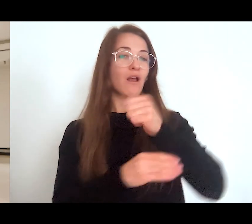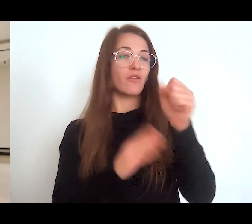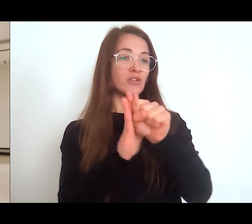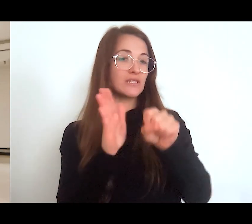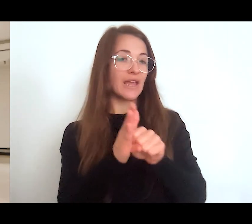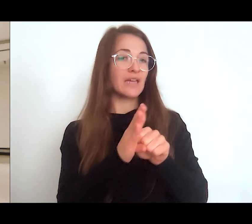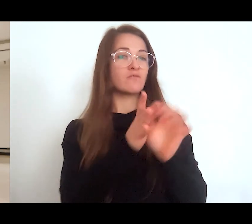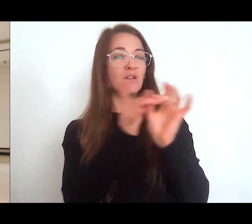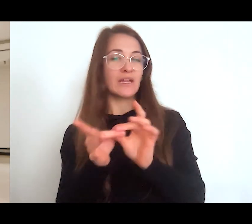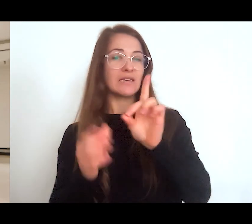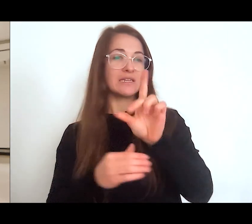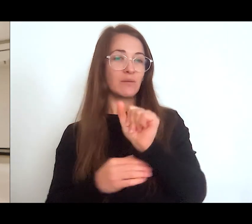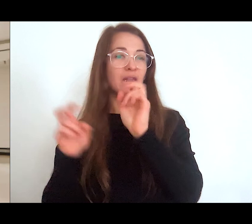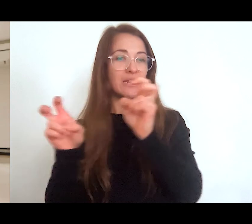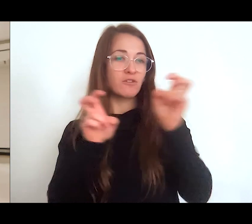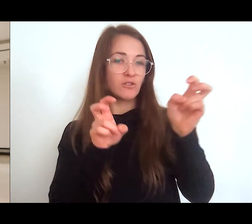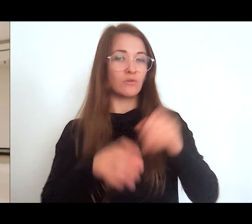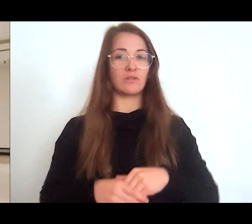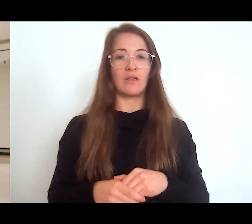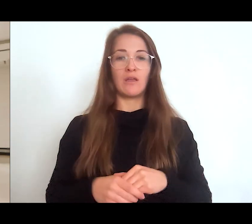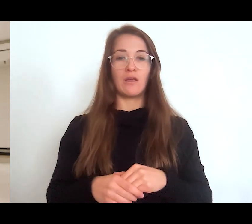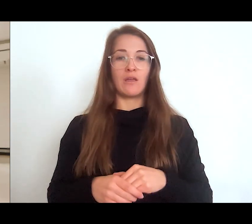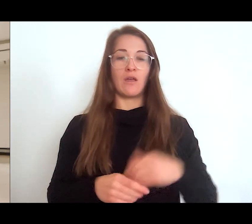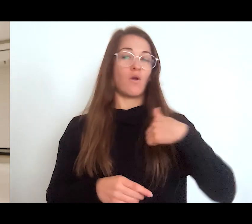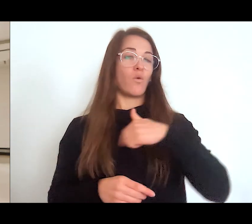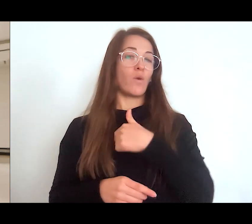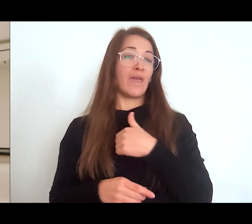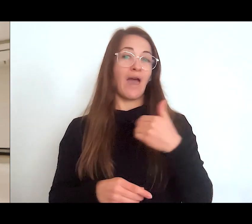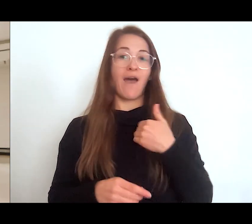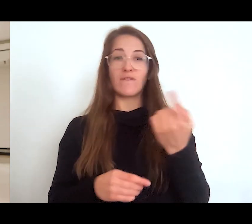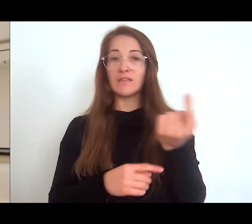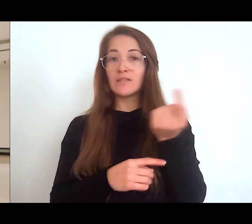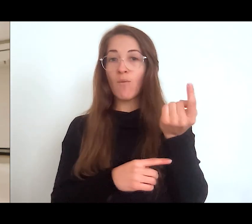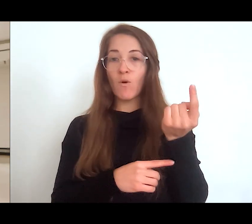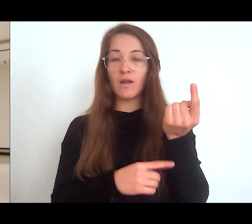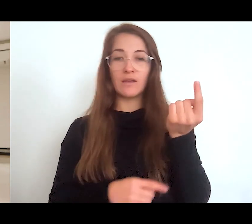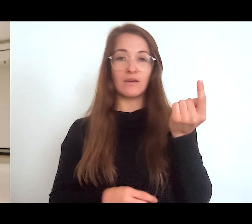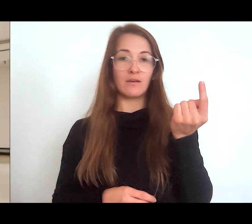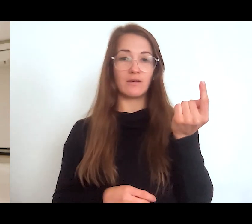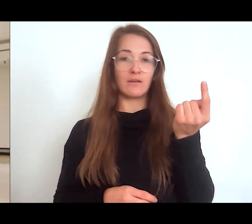ORGANIZATIONS WE HAVE DONE INTERVIEWS WITH PEOPLE IN OTHER STATES ON DISABILITY ISSUES.